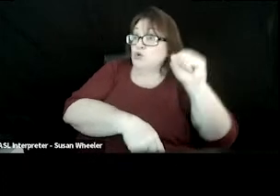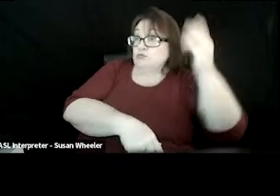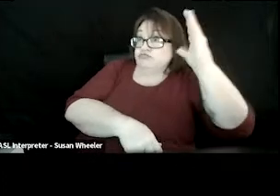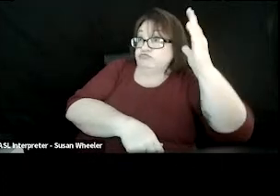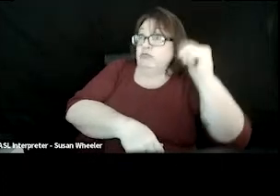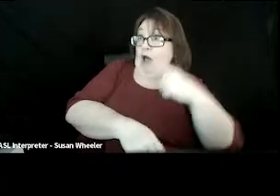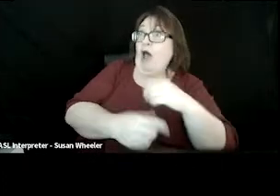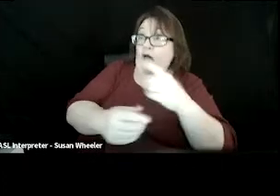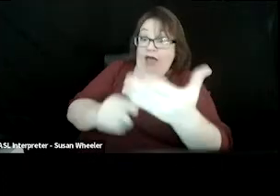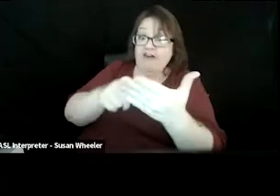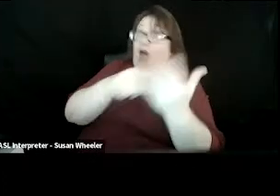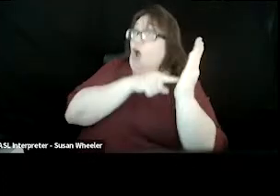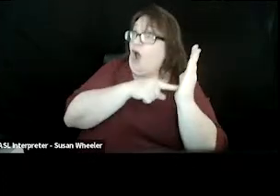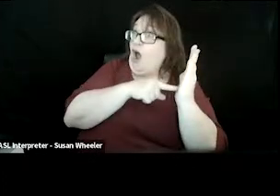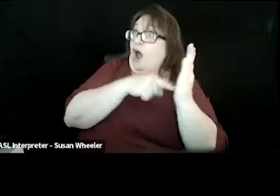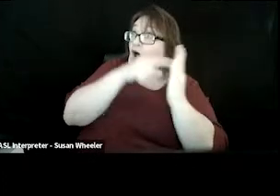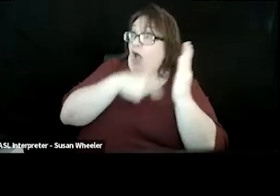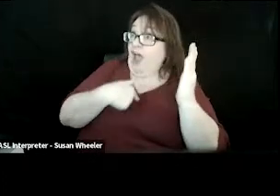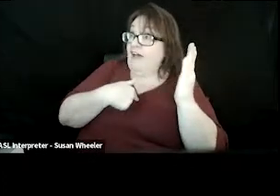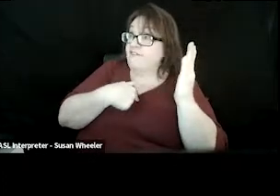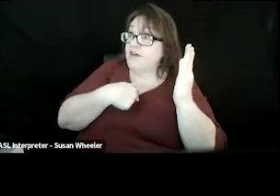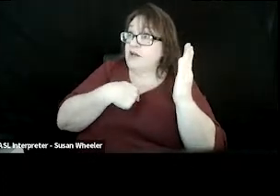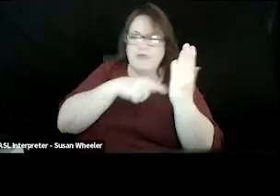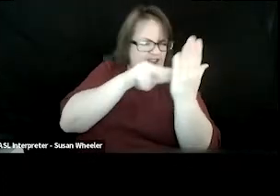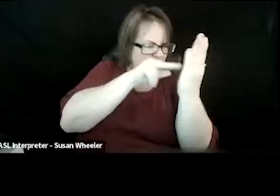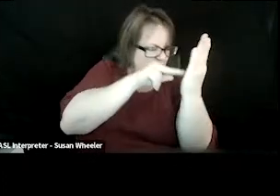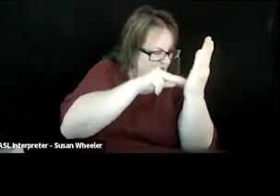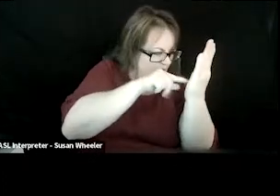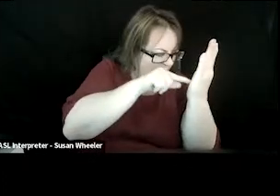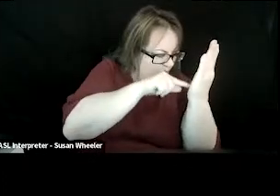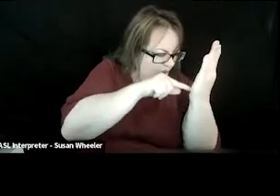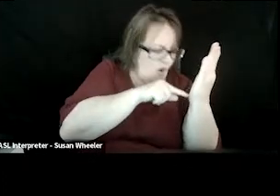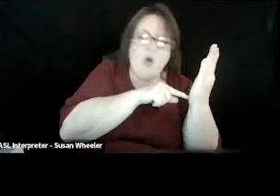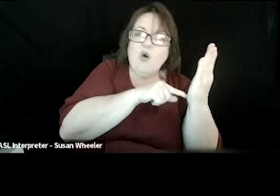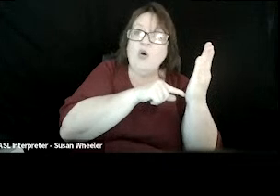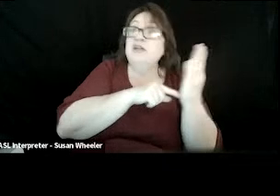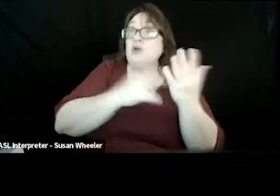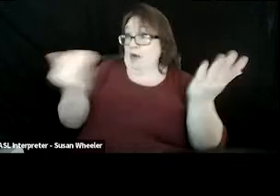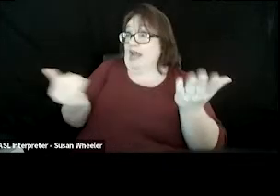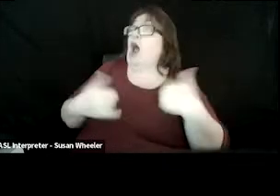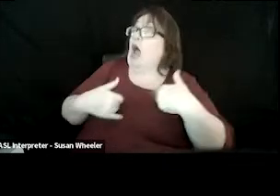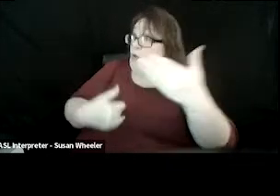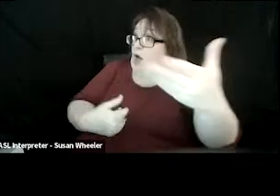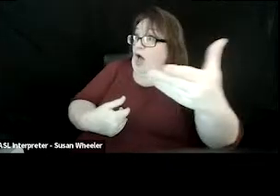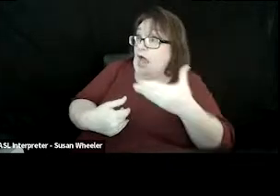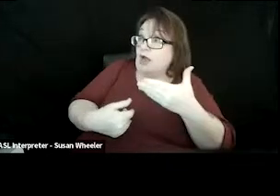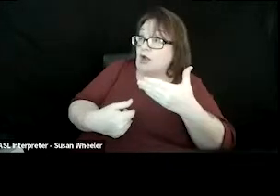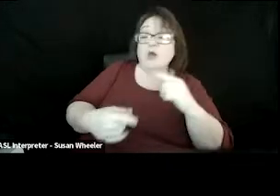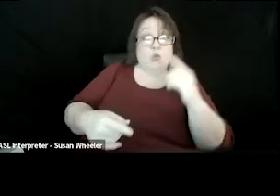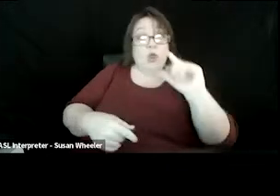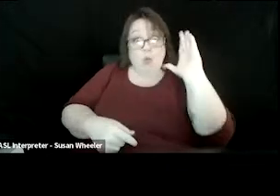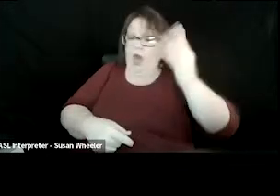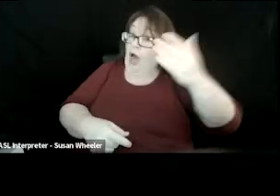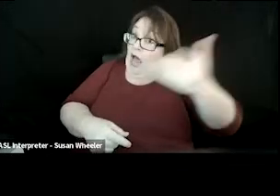allowing themselves to reassign you. So they're saying upfront, this is what we intend to hire you for,